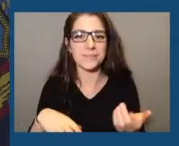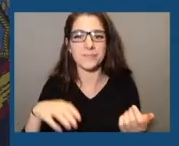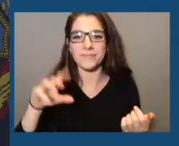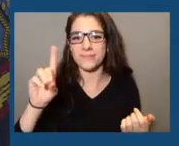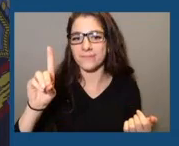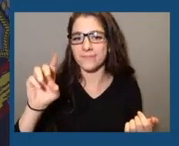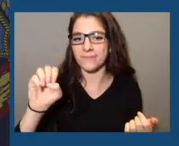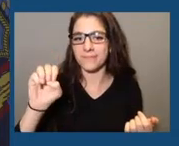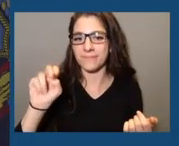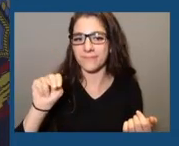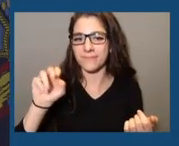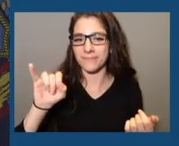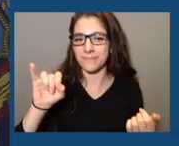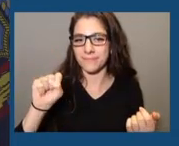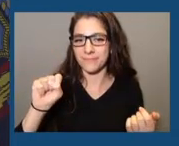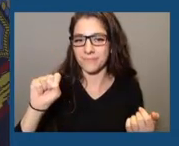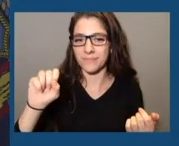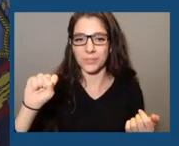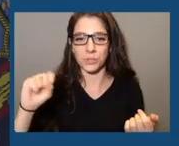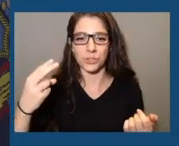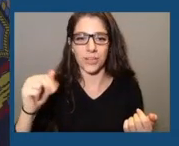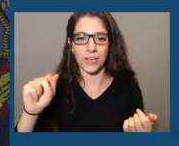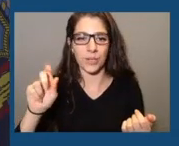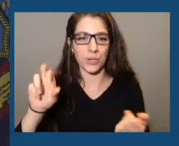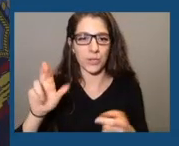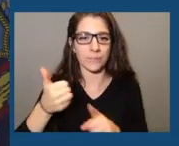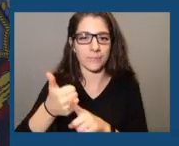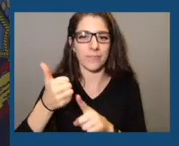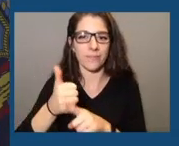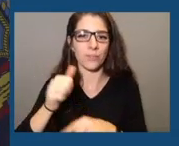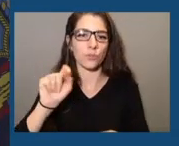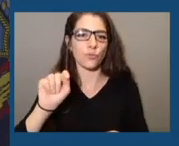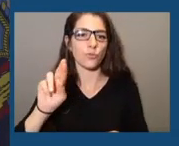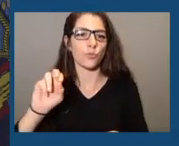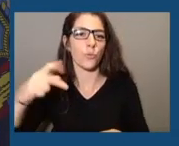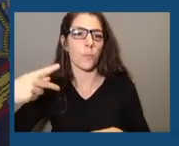Shaar, uh the troop commander of the state police troop G. I want to thank him for all his extraordinary work.